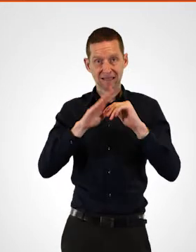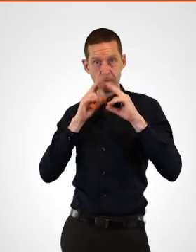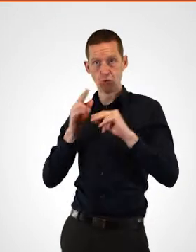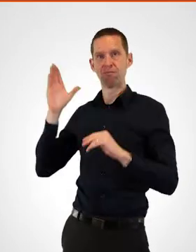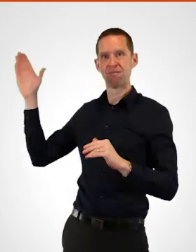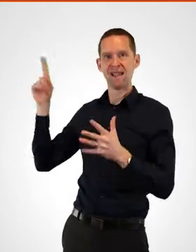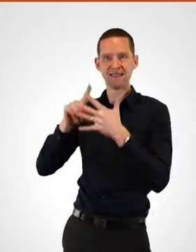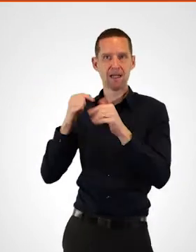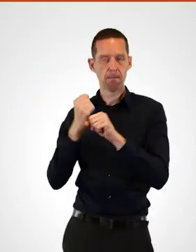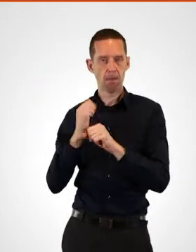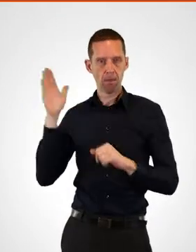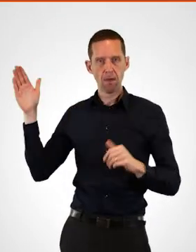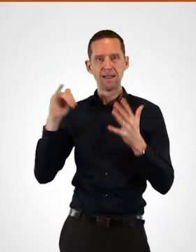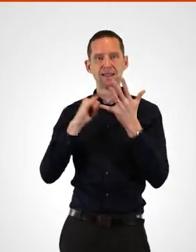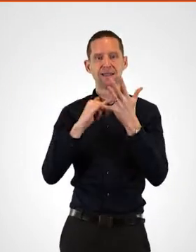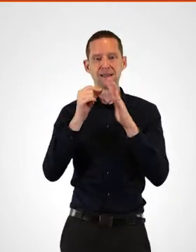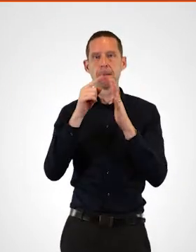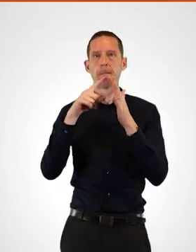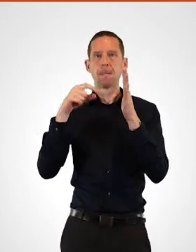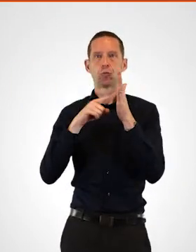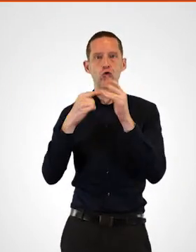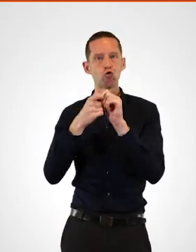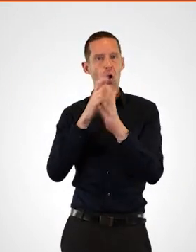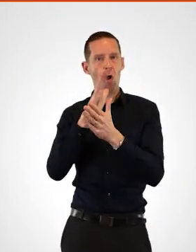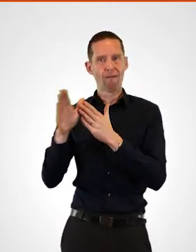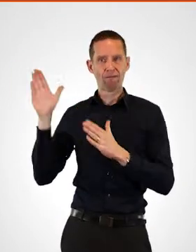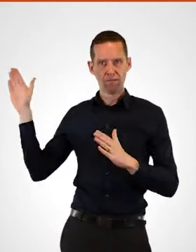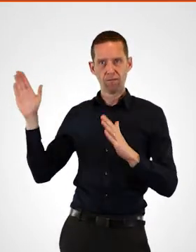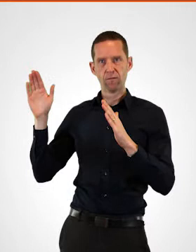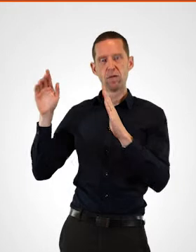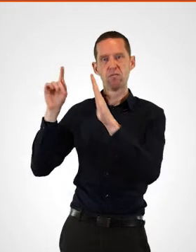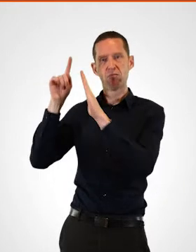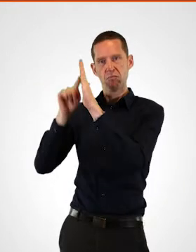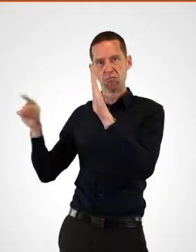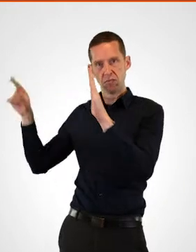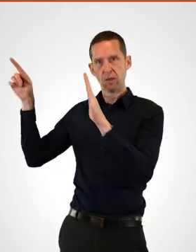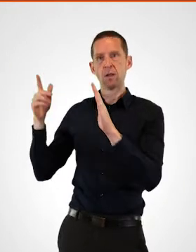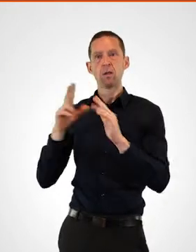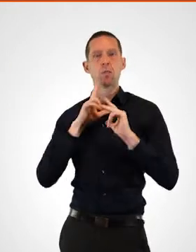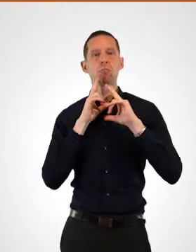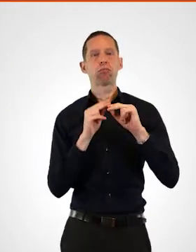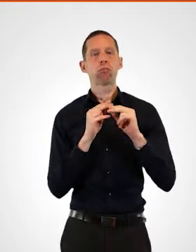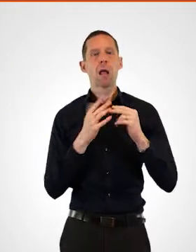and here's an example of a spectrograph of the question "how are you?".